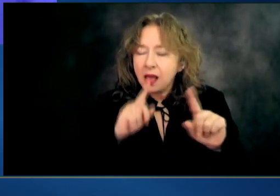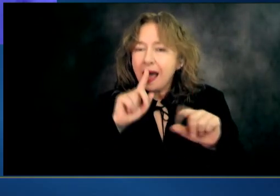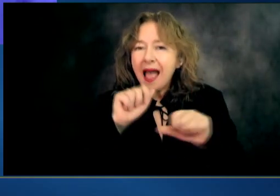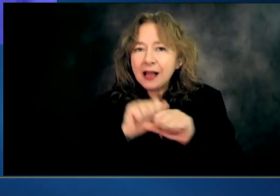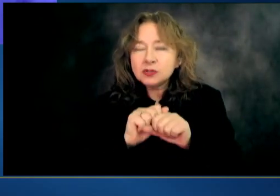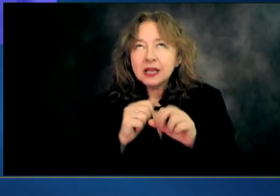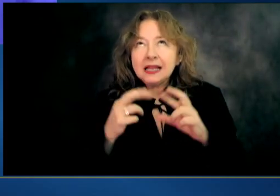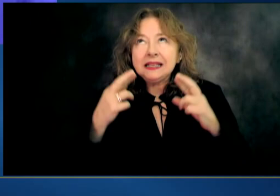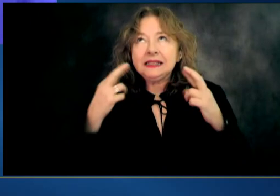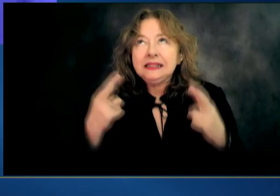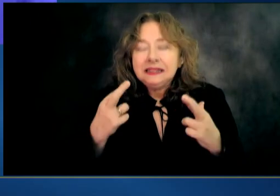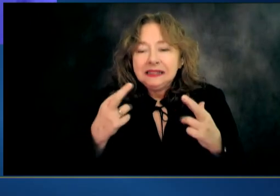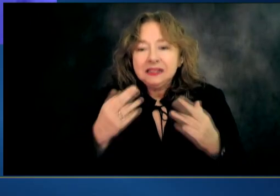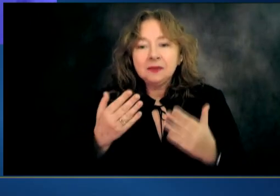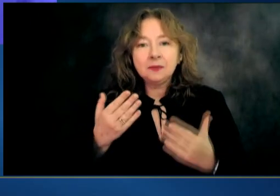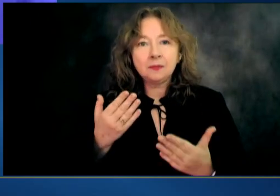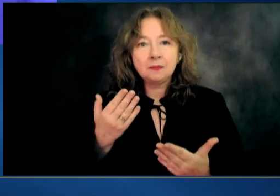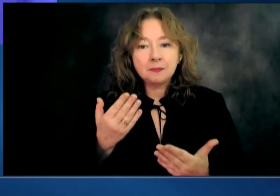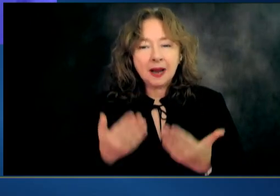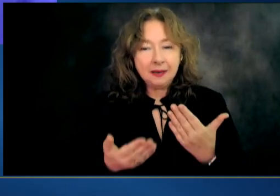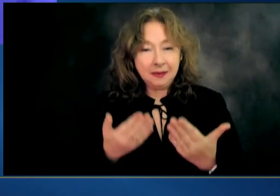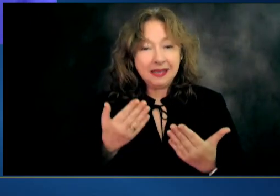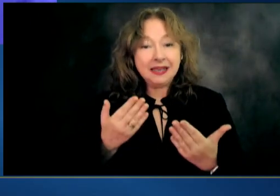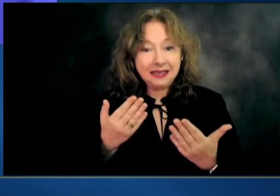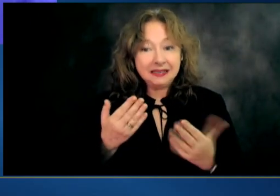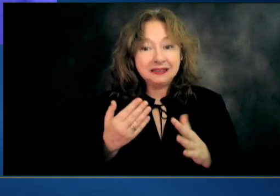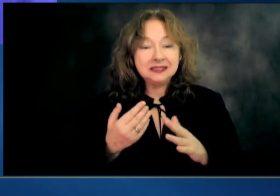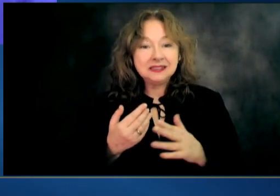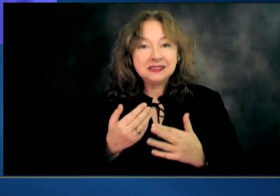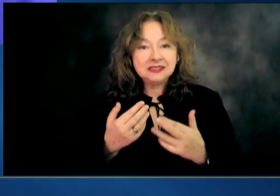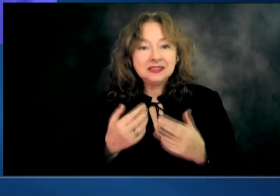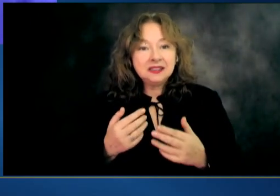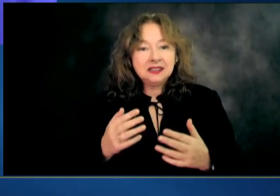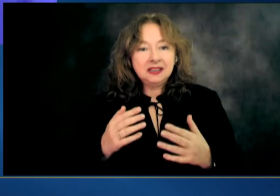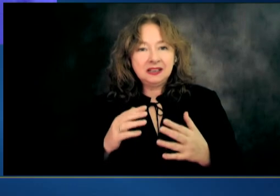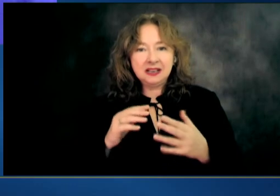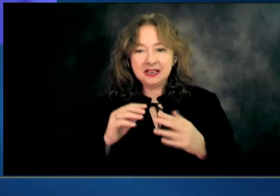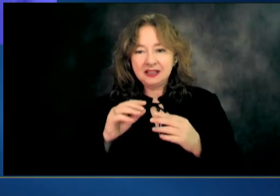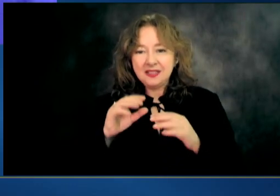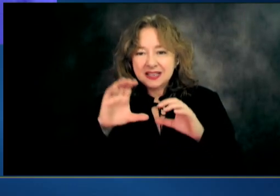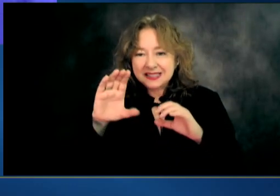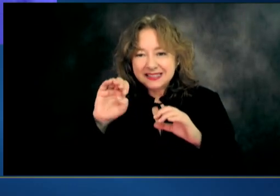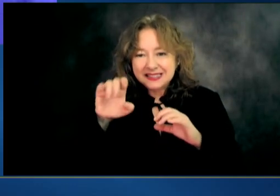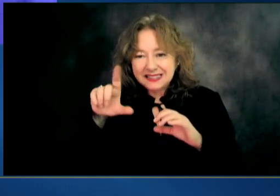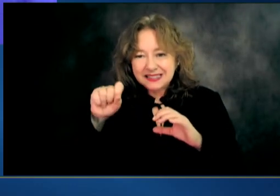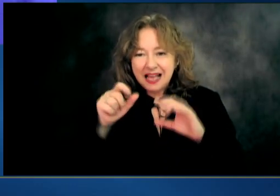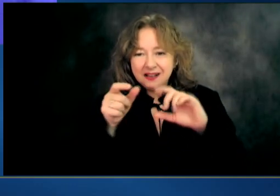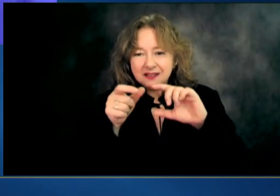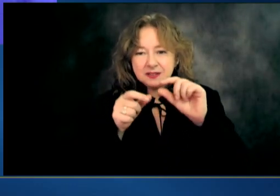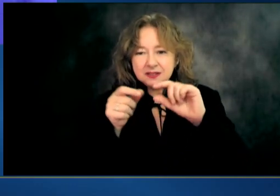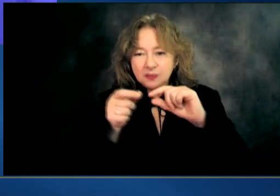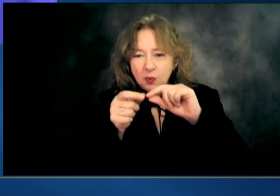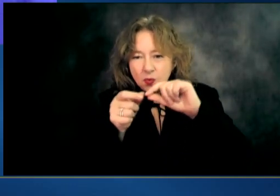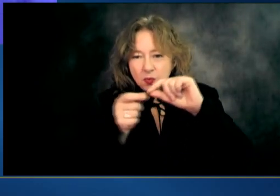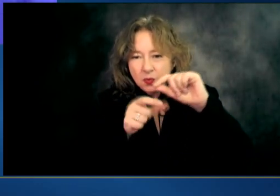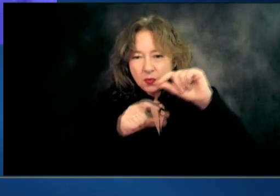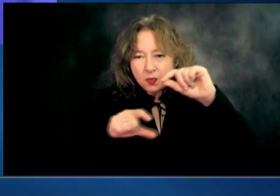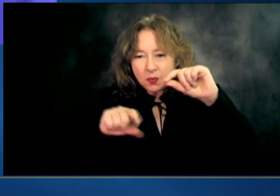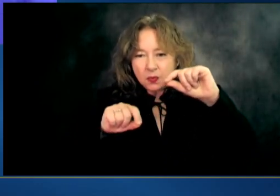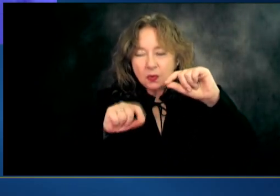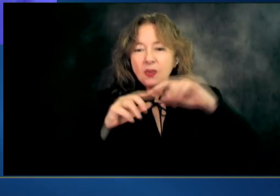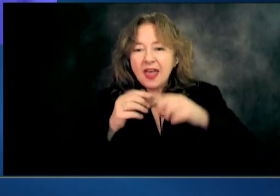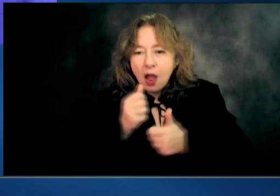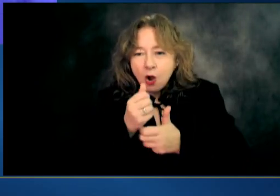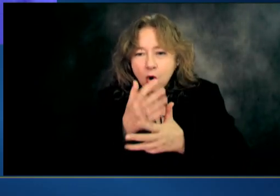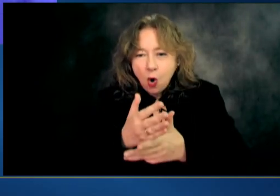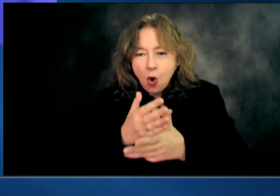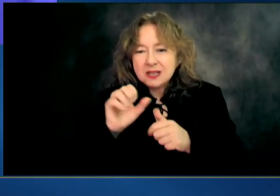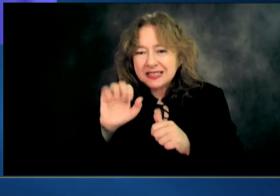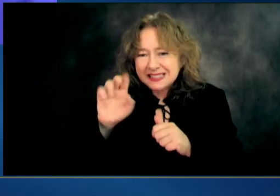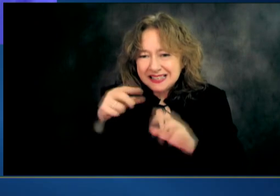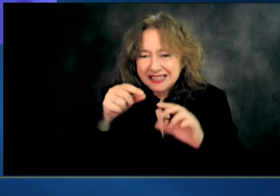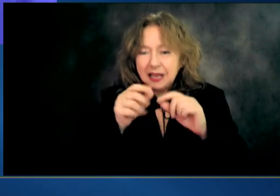even change the cells that actually cause the difficult disease that is sickle cell,